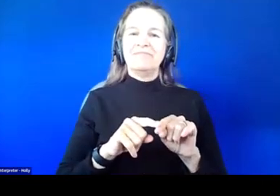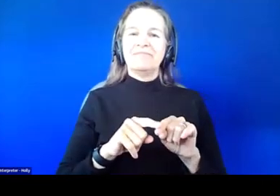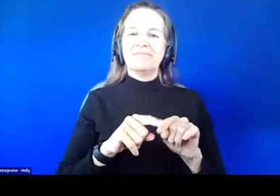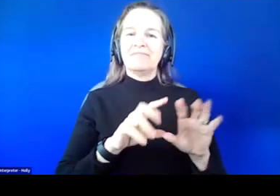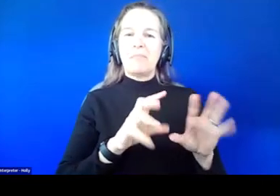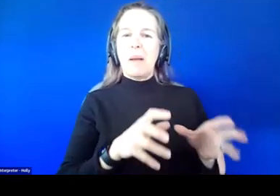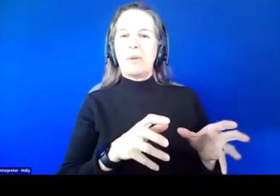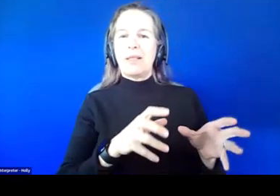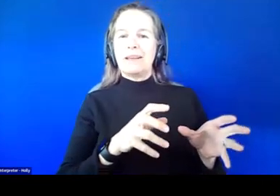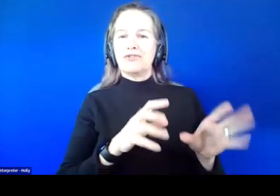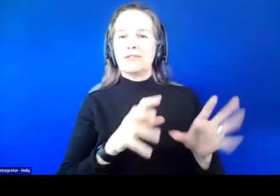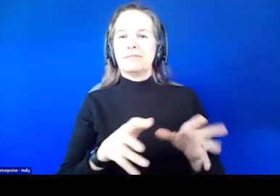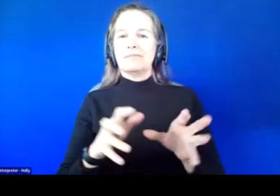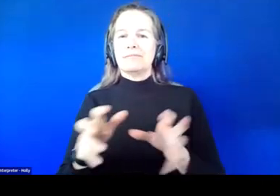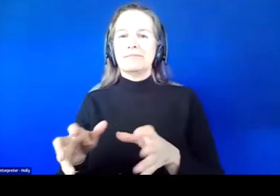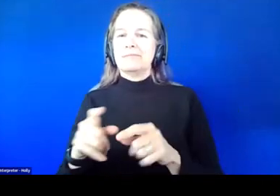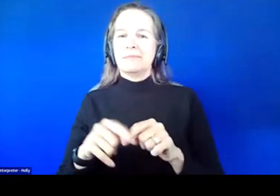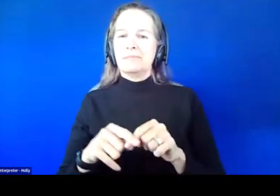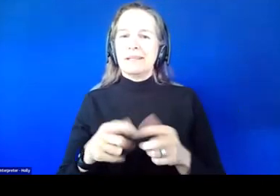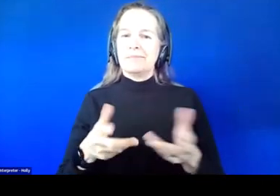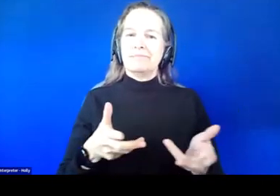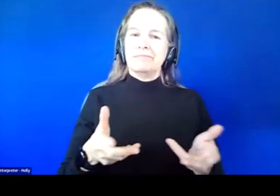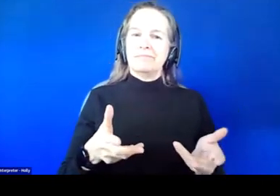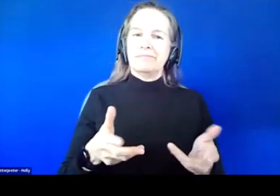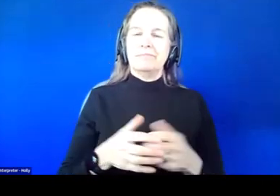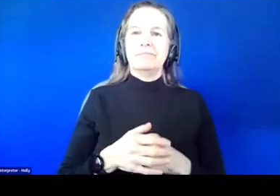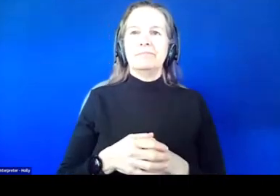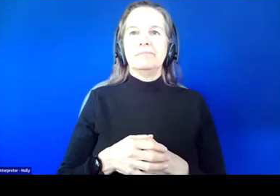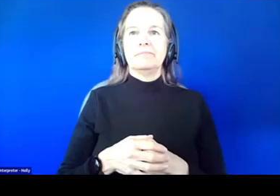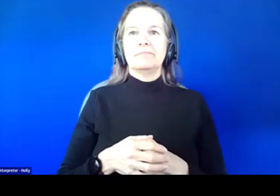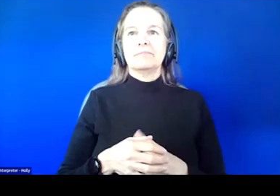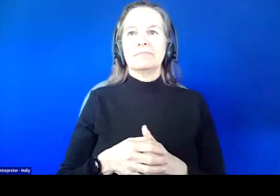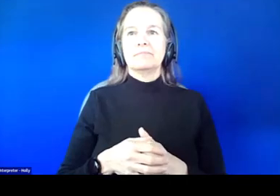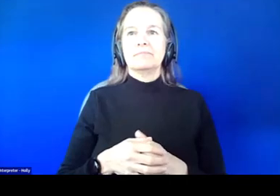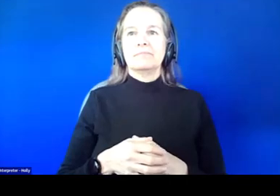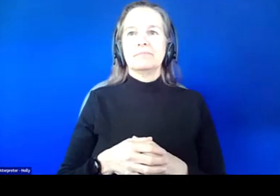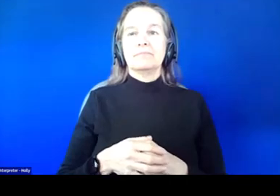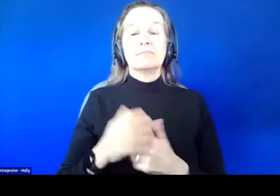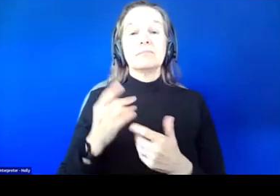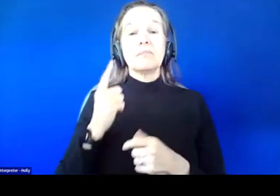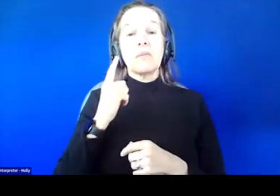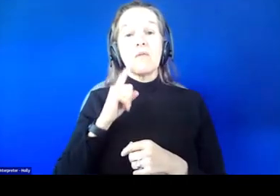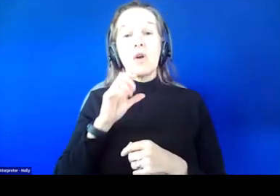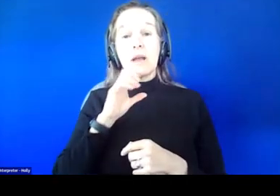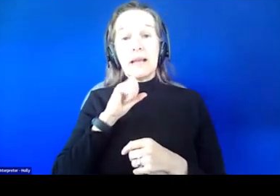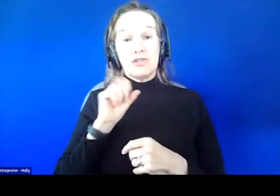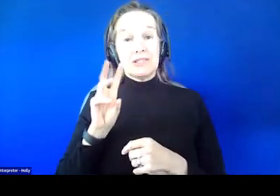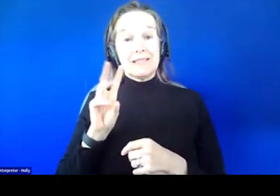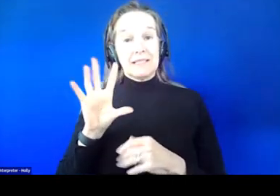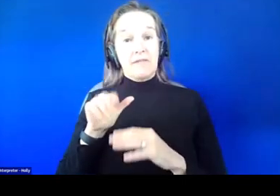we're looking at. So for older adults age 65 and older,